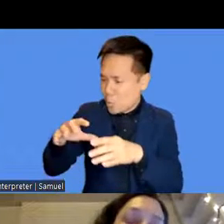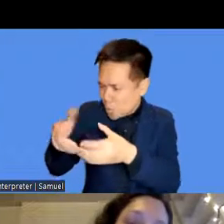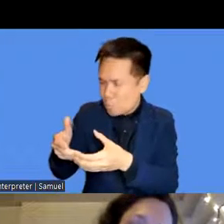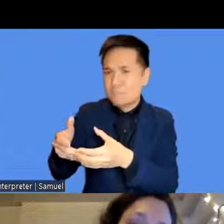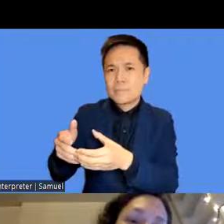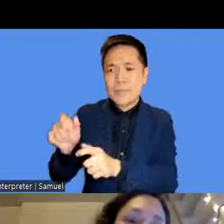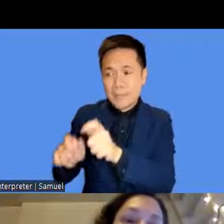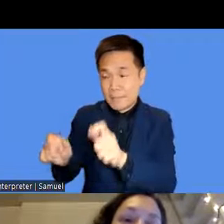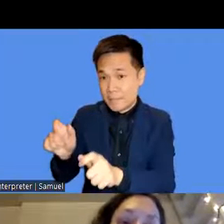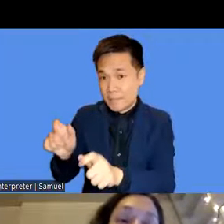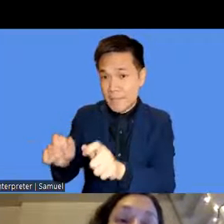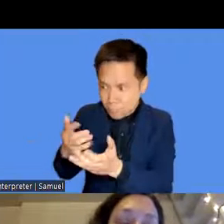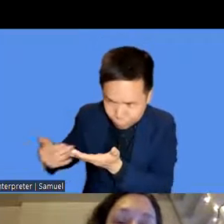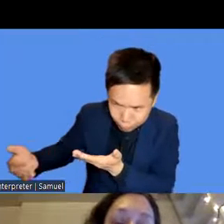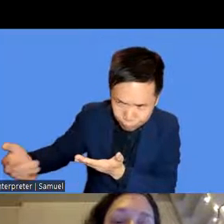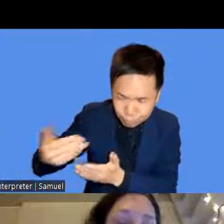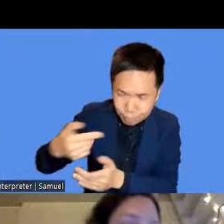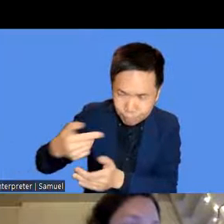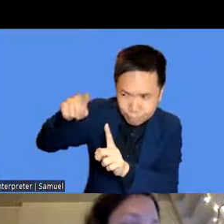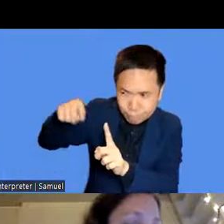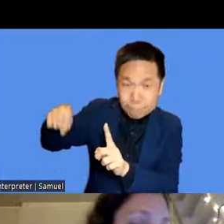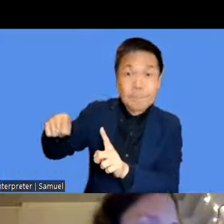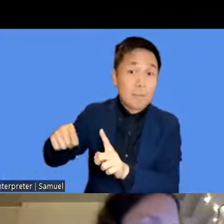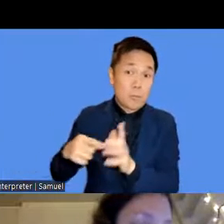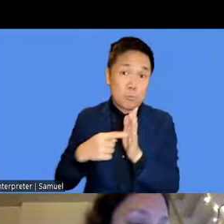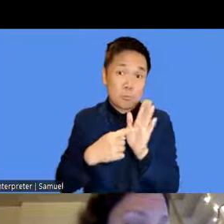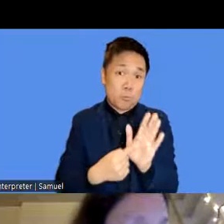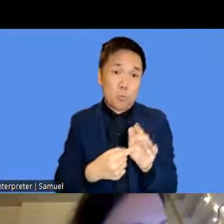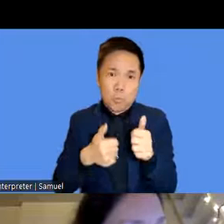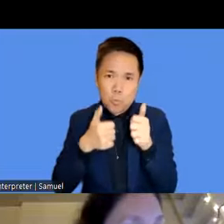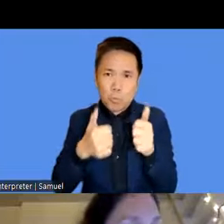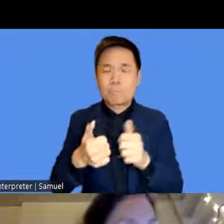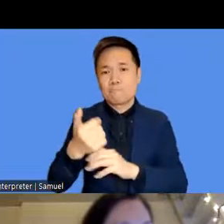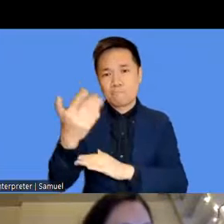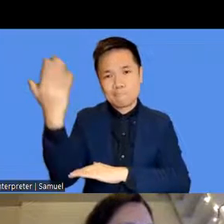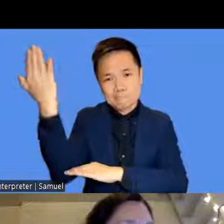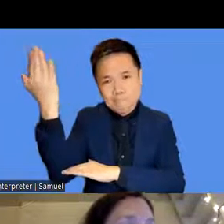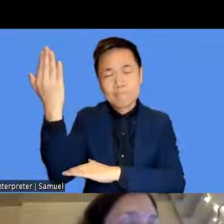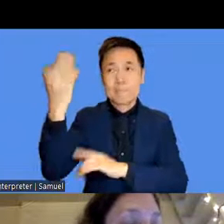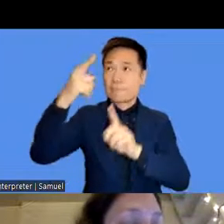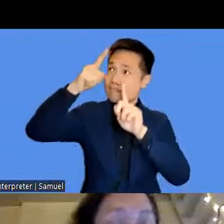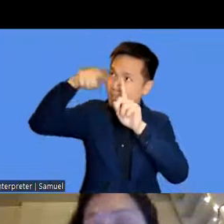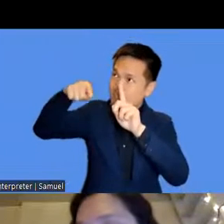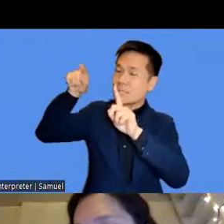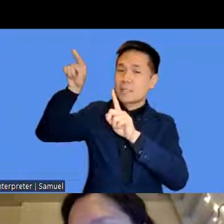their own data and how this can complement official statistics. I will stop here.